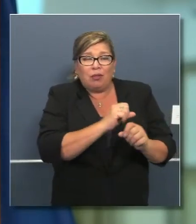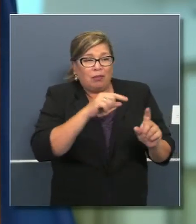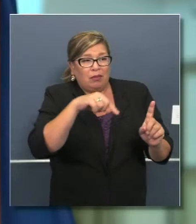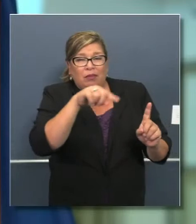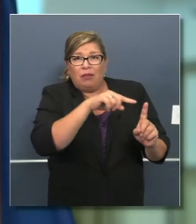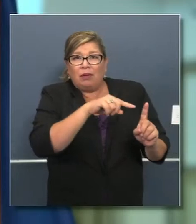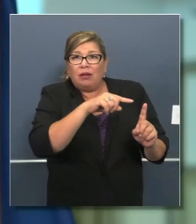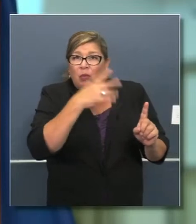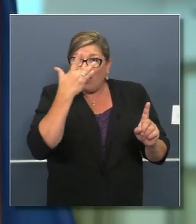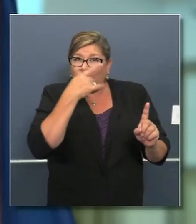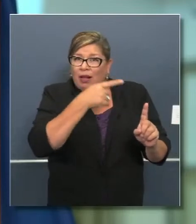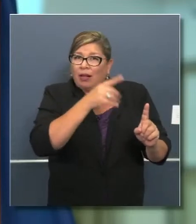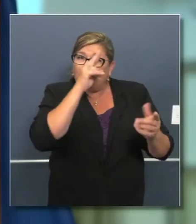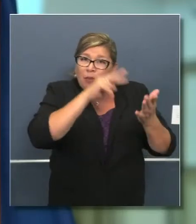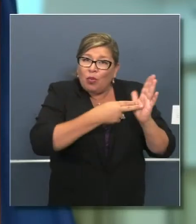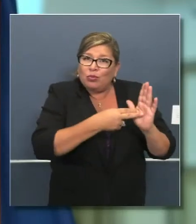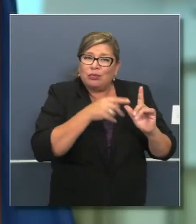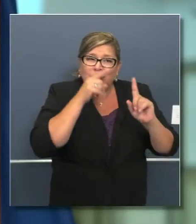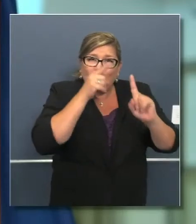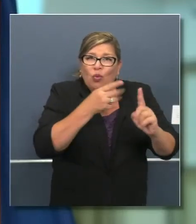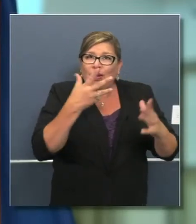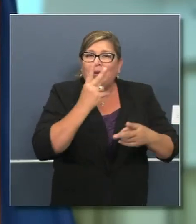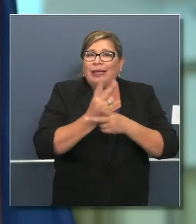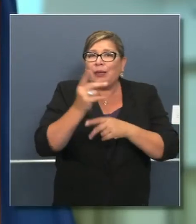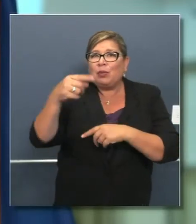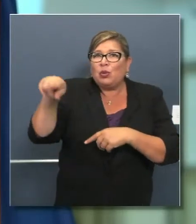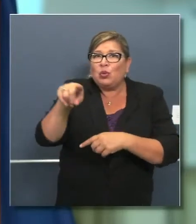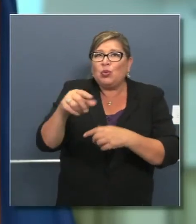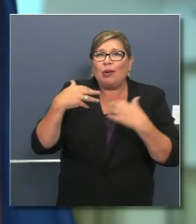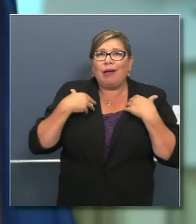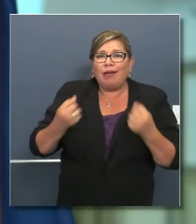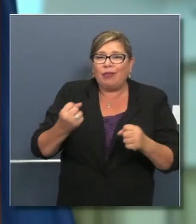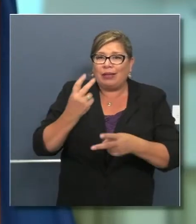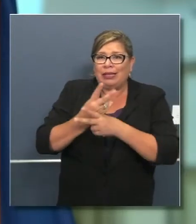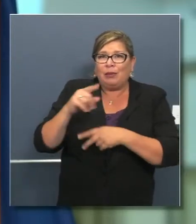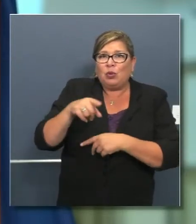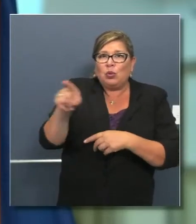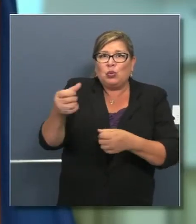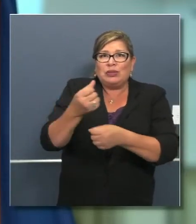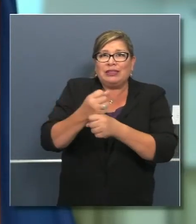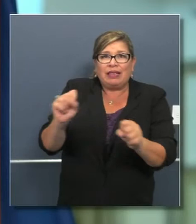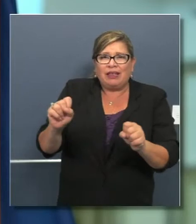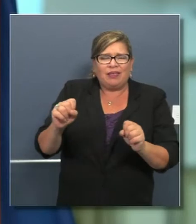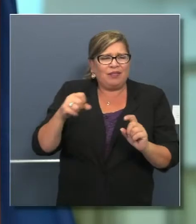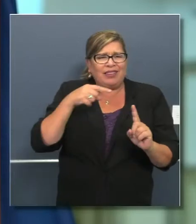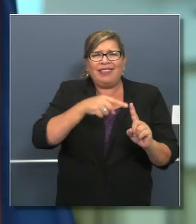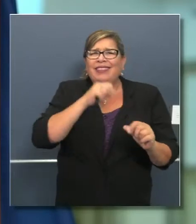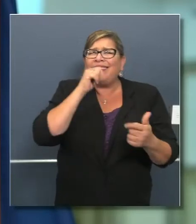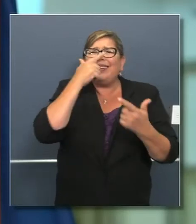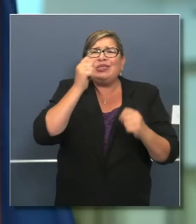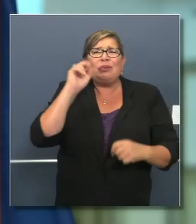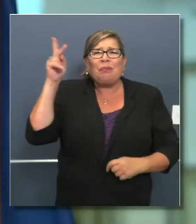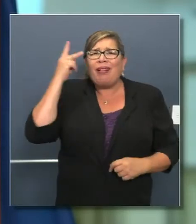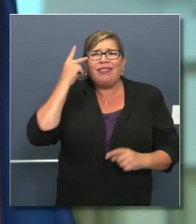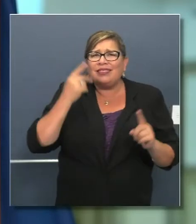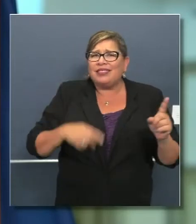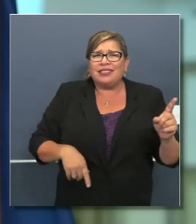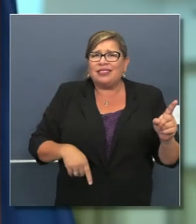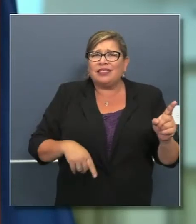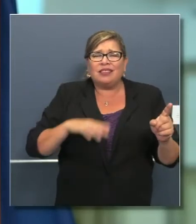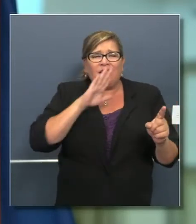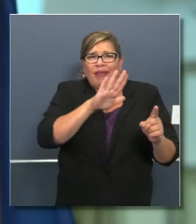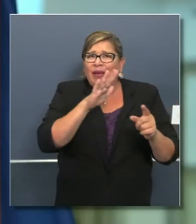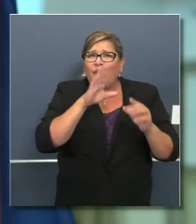do is keep you healthy and safe using data using science not a political issue it's not I get the